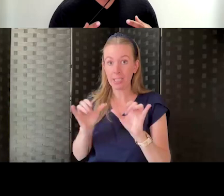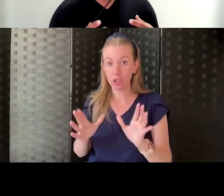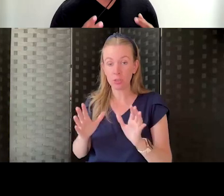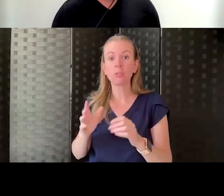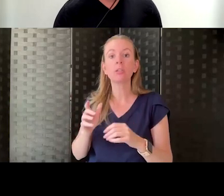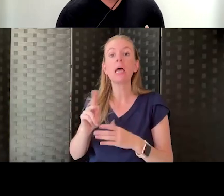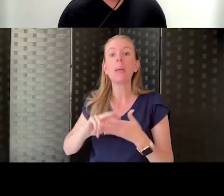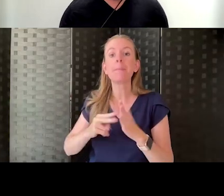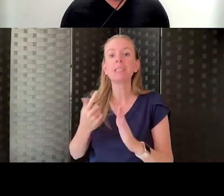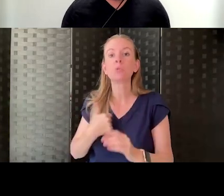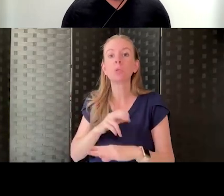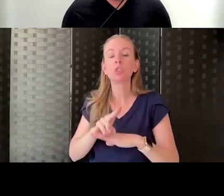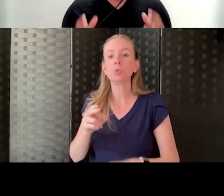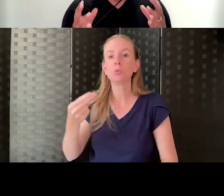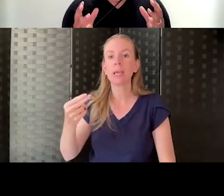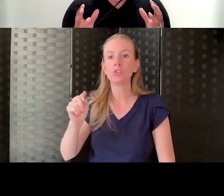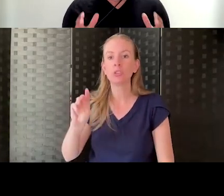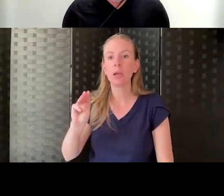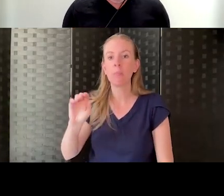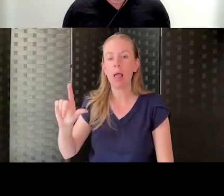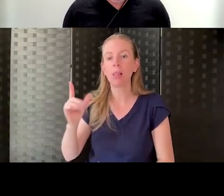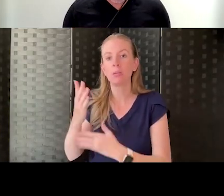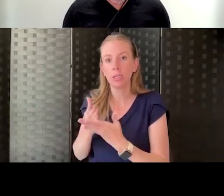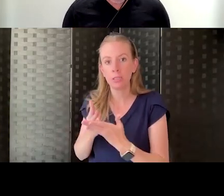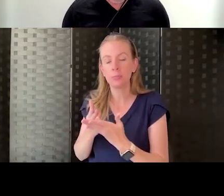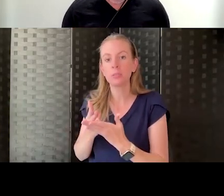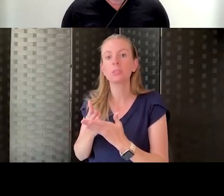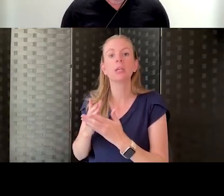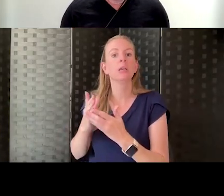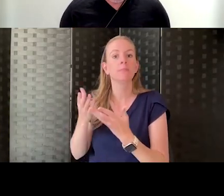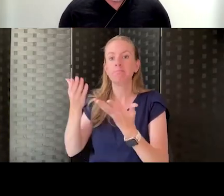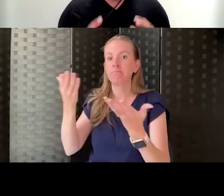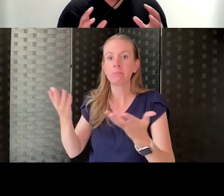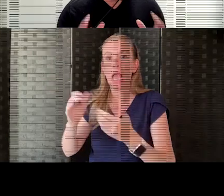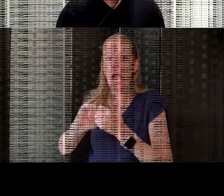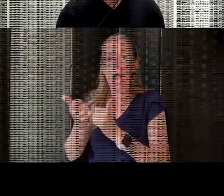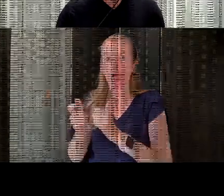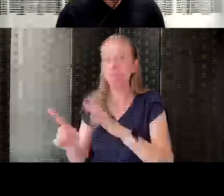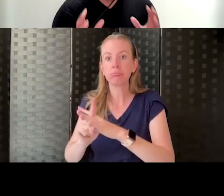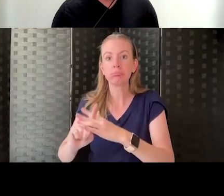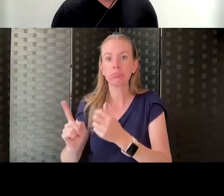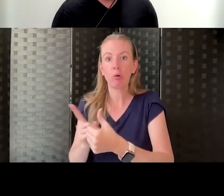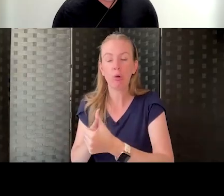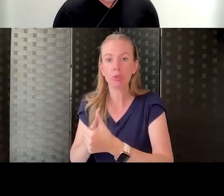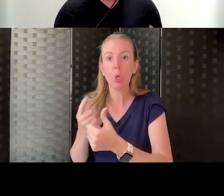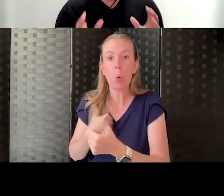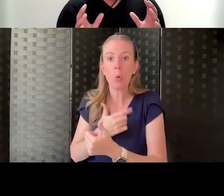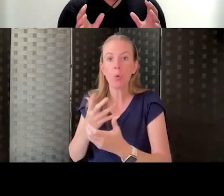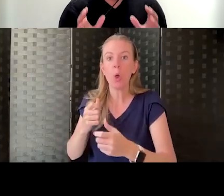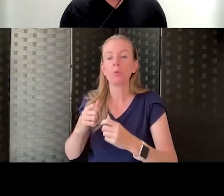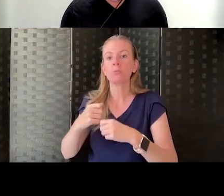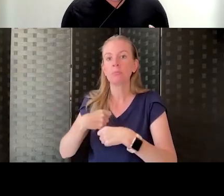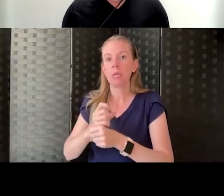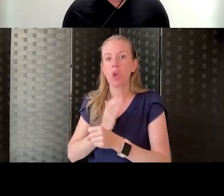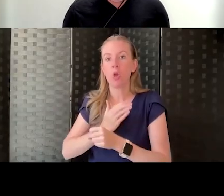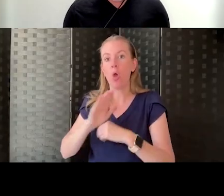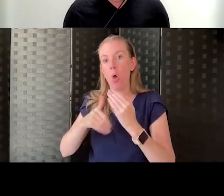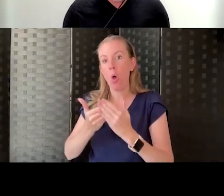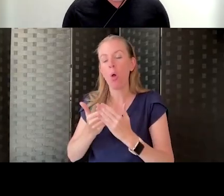using HTML elements as they are first. We want to build all of our apps starting with HTML.